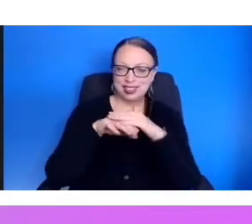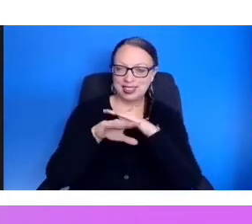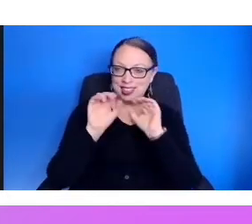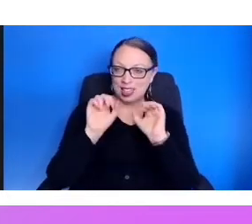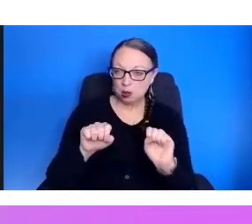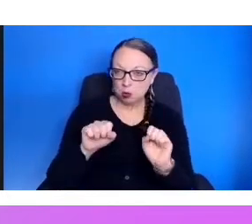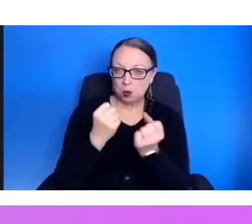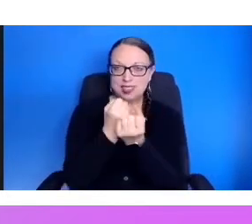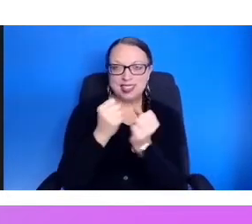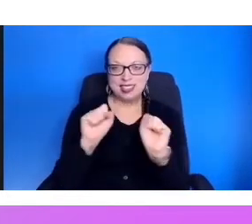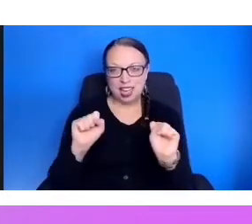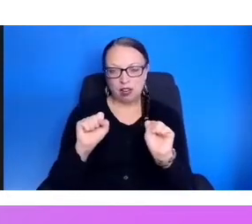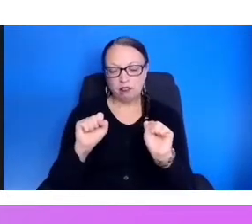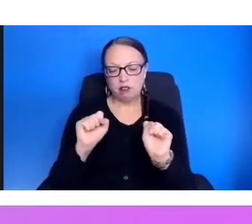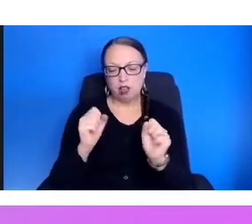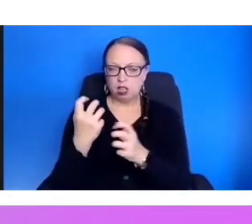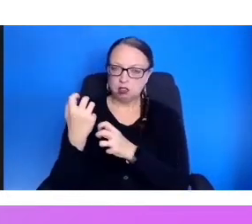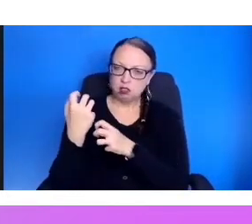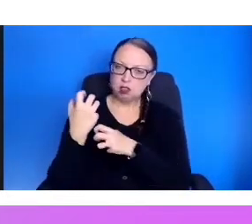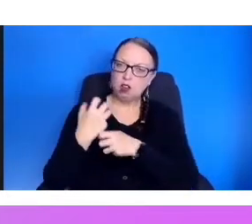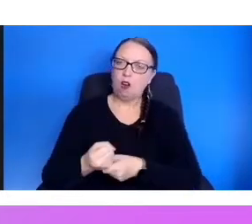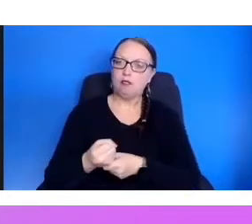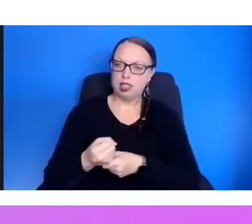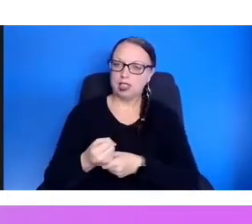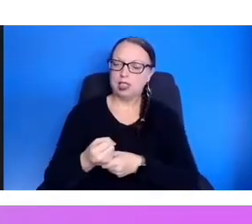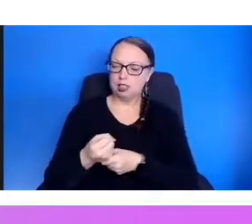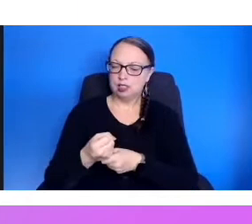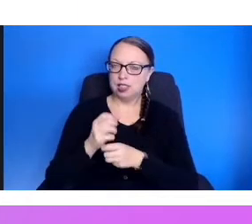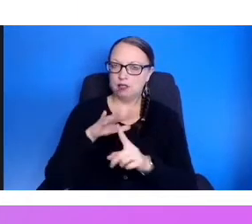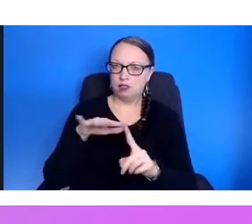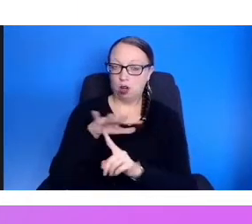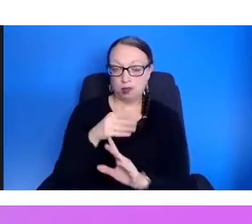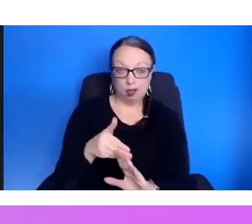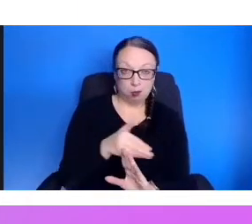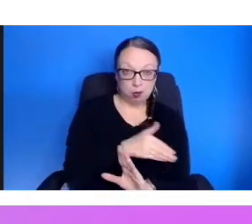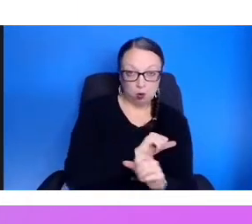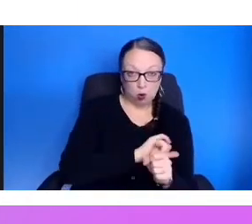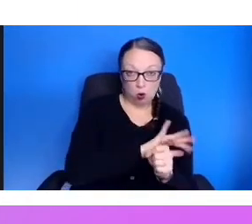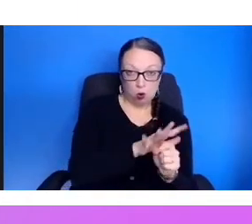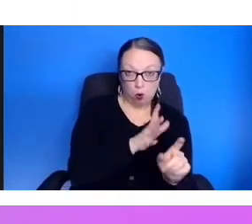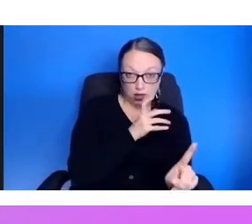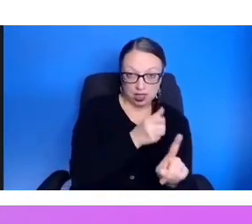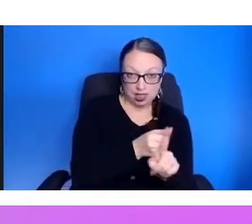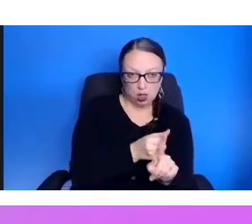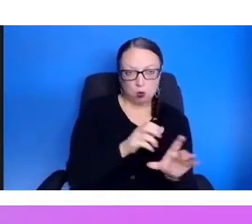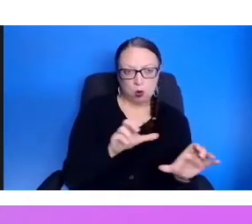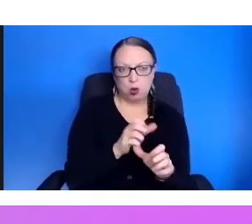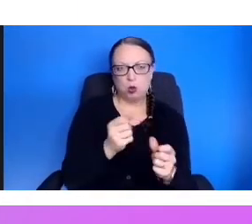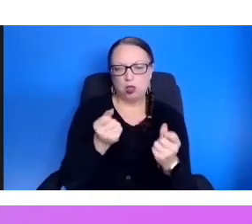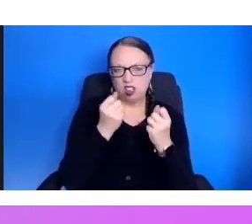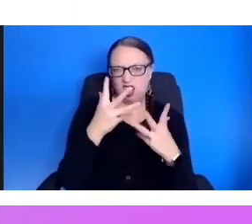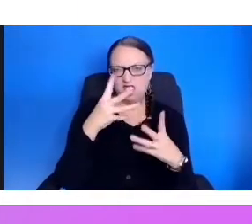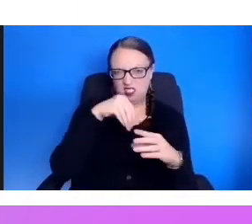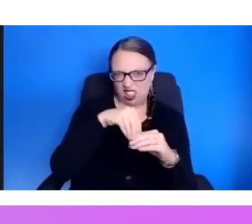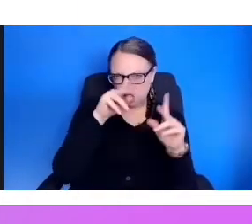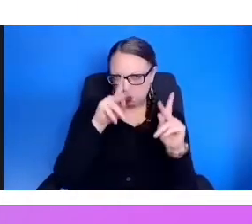confident environment really. Back before COVID hit we were doing a lot of in-person research, so we would obviously consider